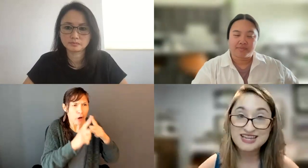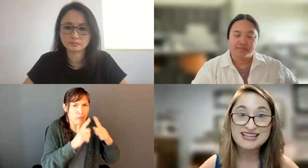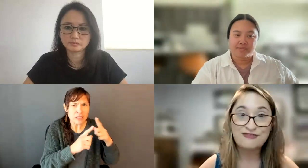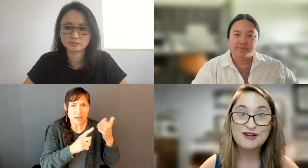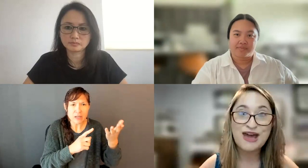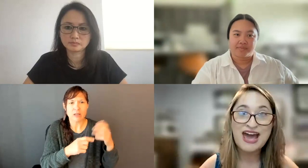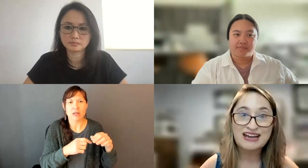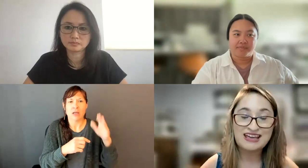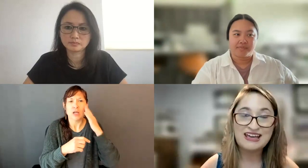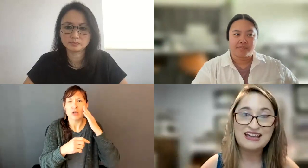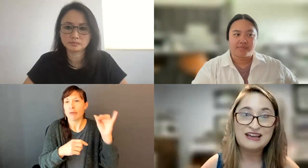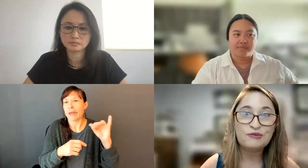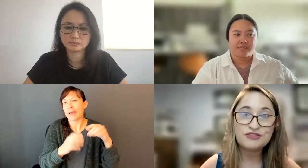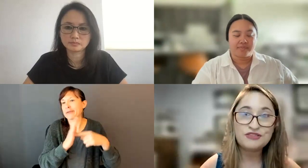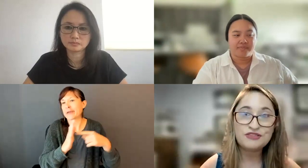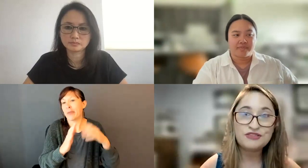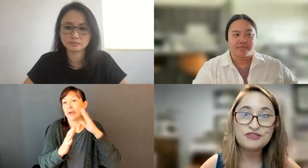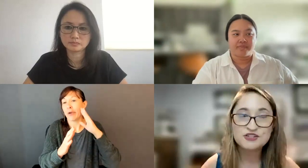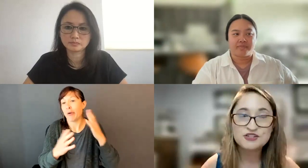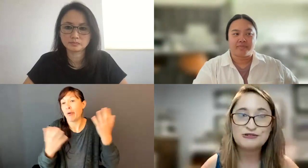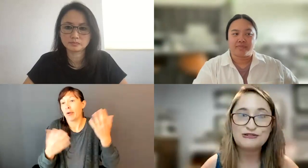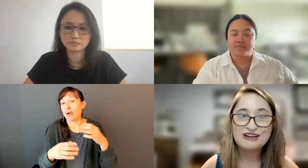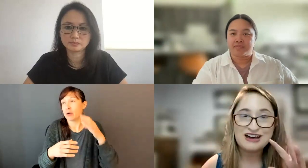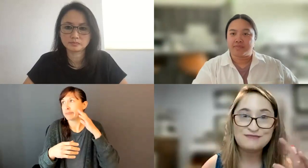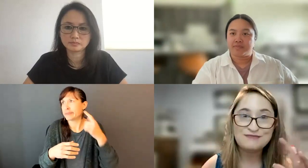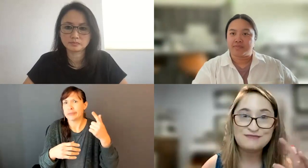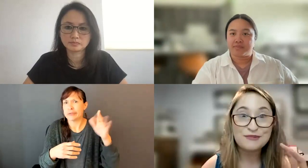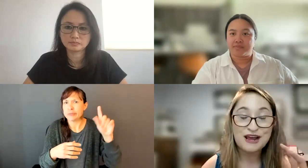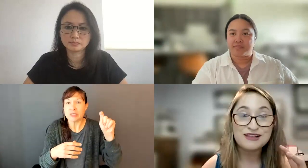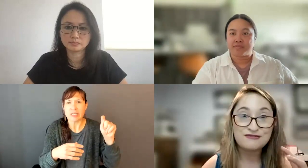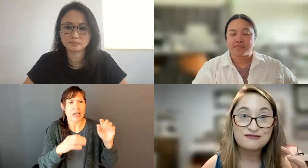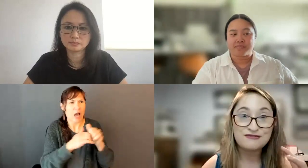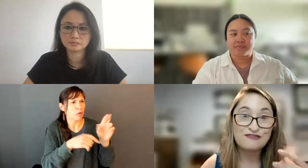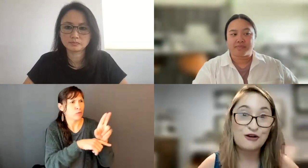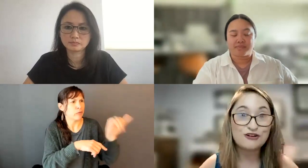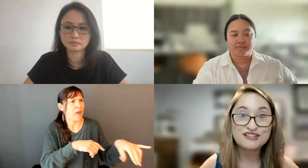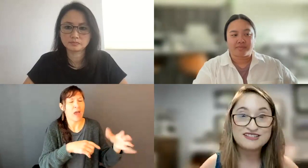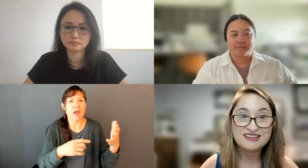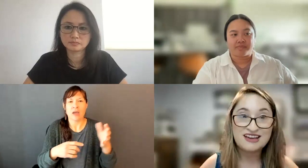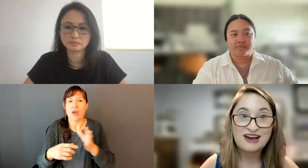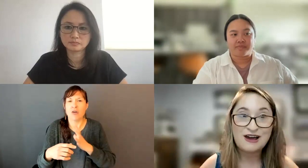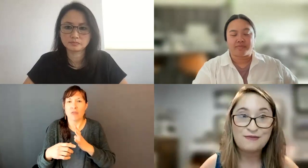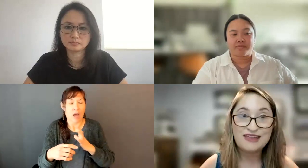We'll take that feedback and within about a month or two, develop an outline for a course